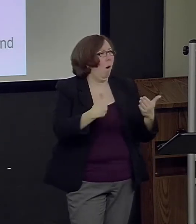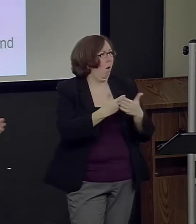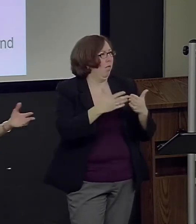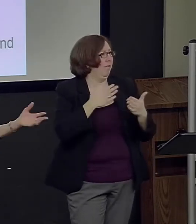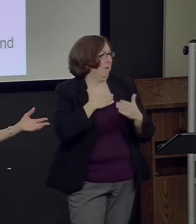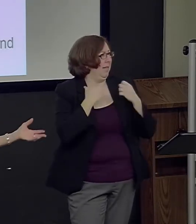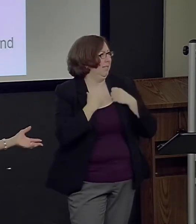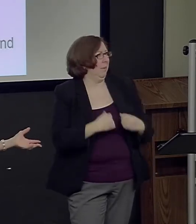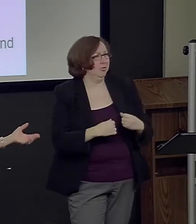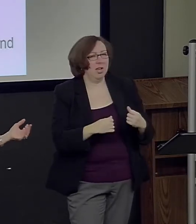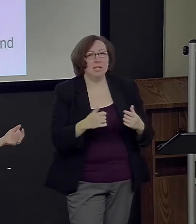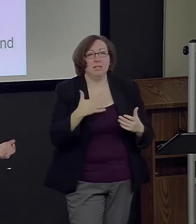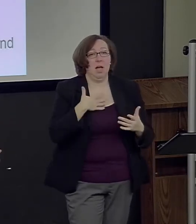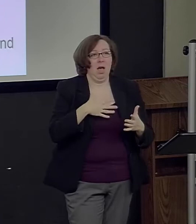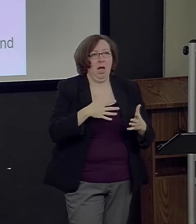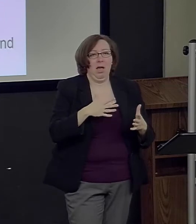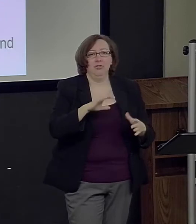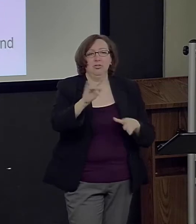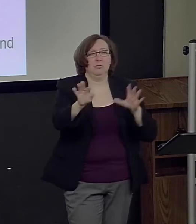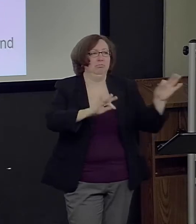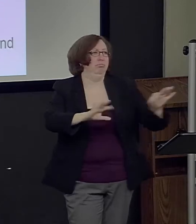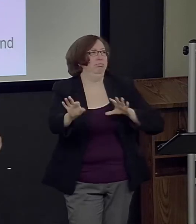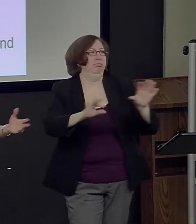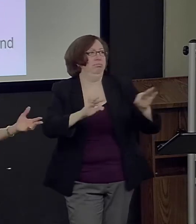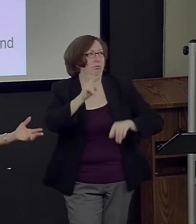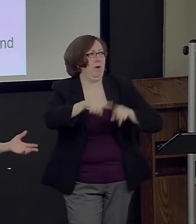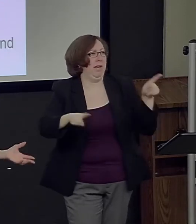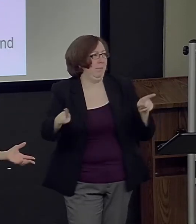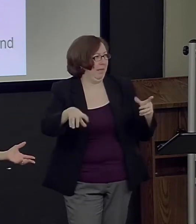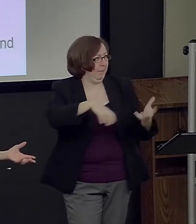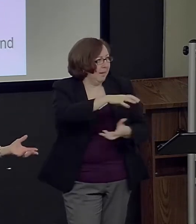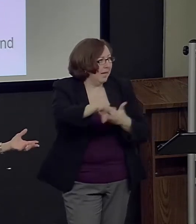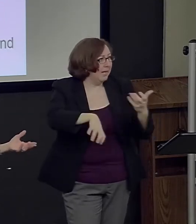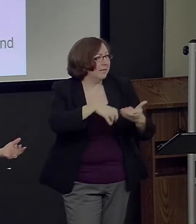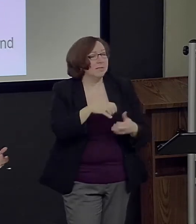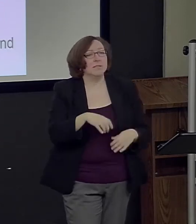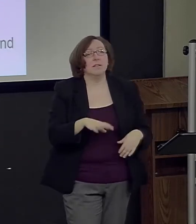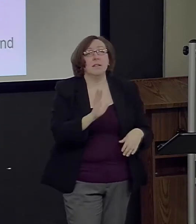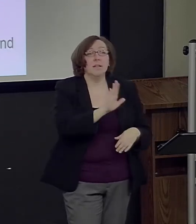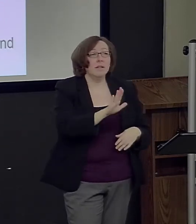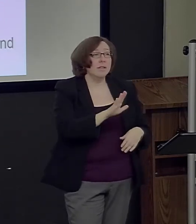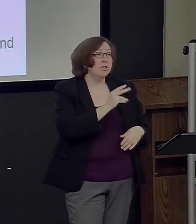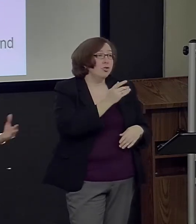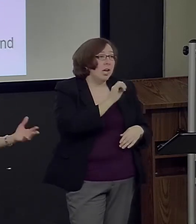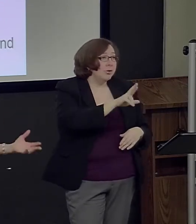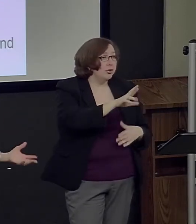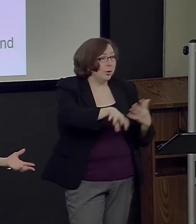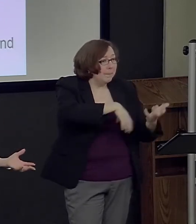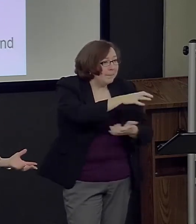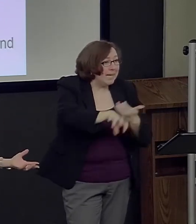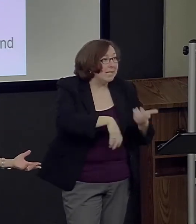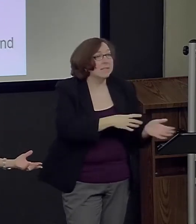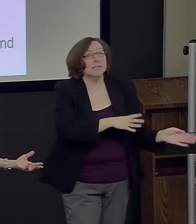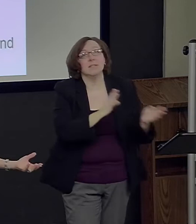The genders were mixed. Where they came from were mixed. And because I didn't want to study any of those things,